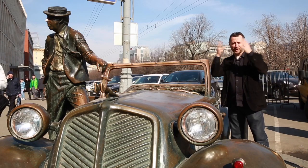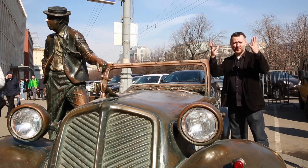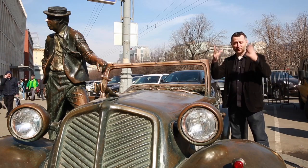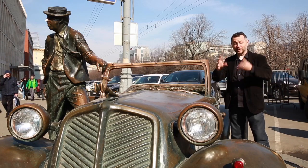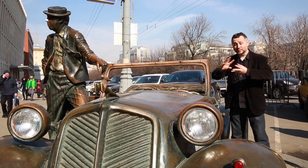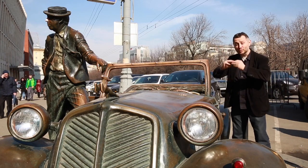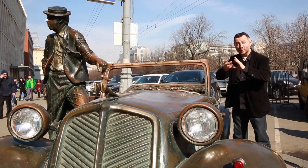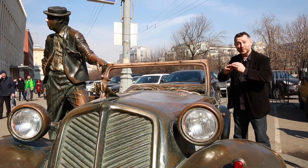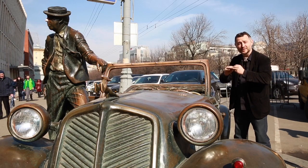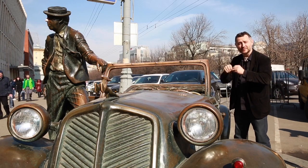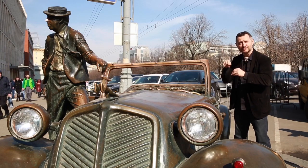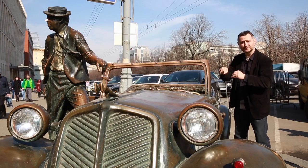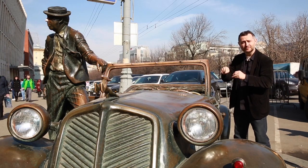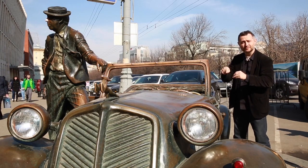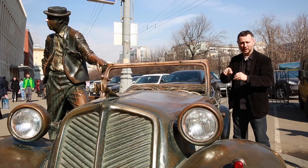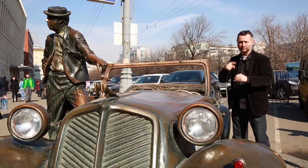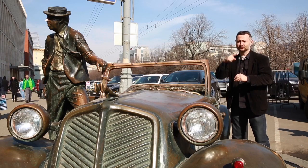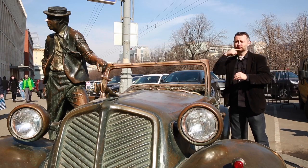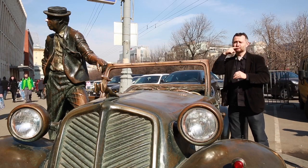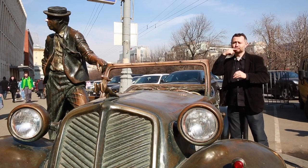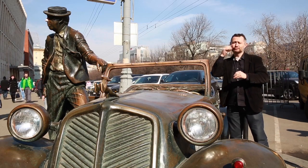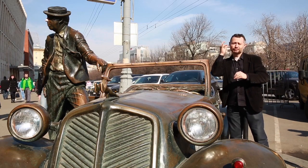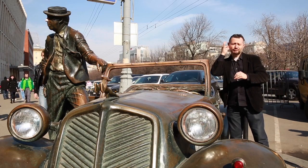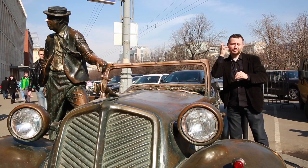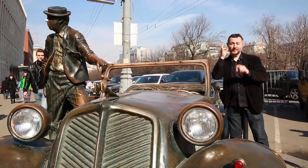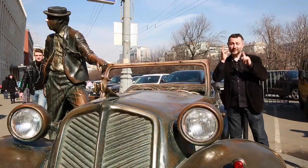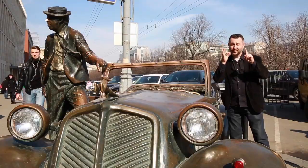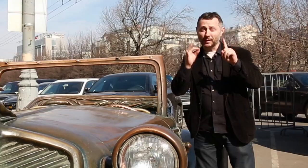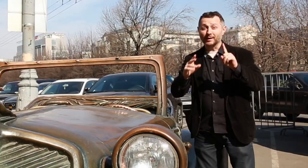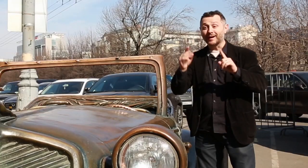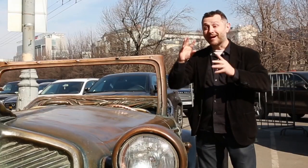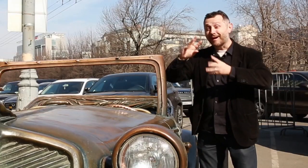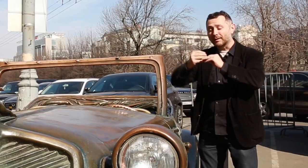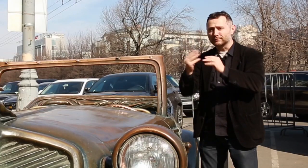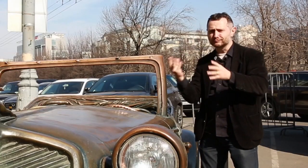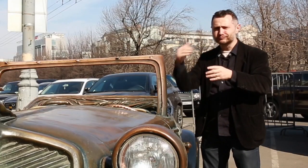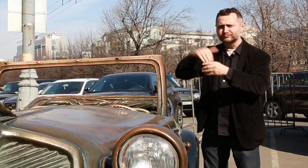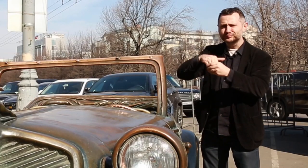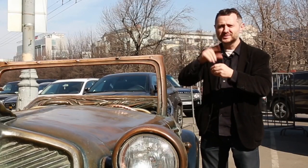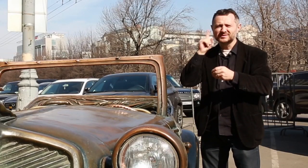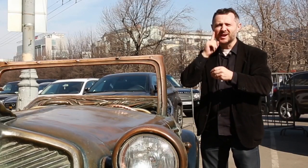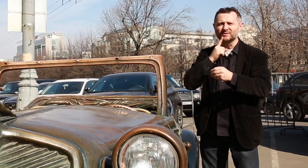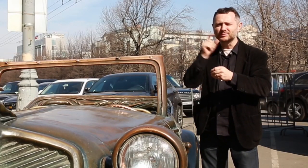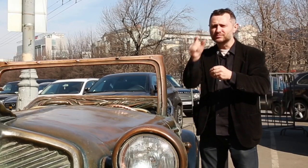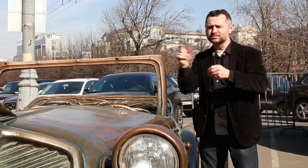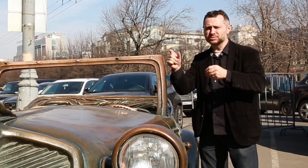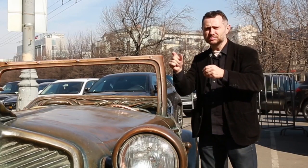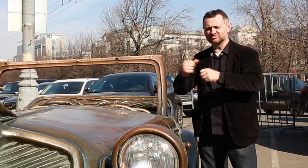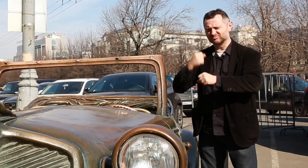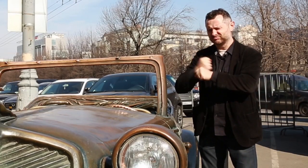as hiring Deaf clowns in his skits. This statue is famous to Deaf Russians because a Deaf sculptor was hired to cast the bronze